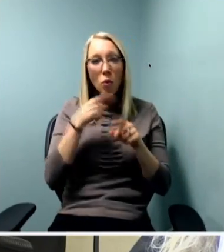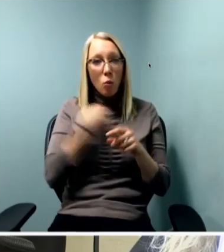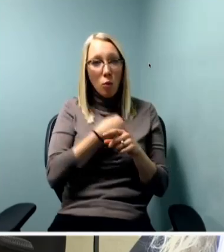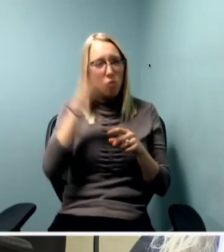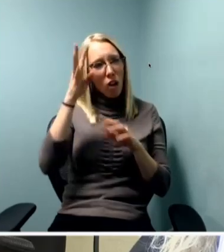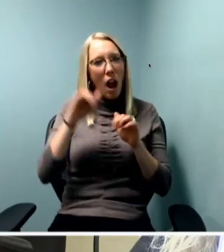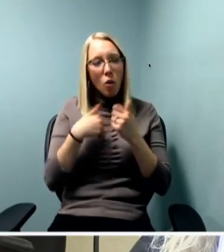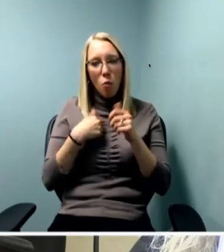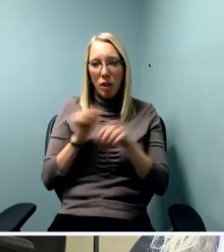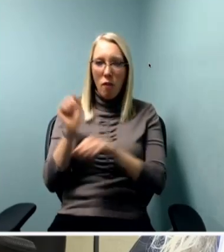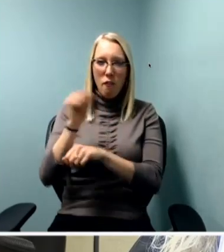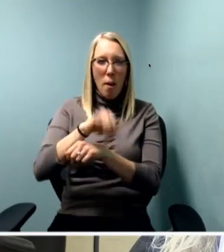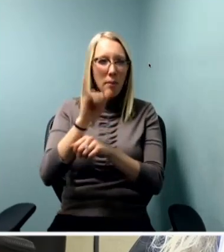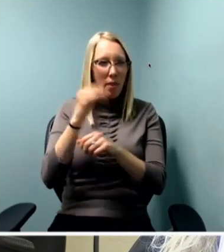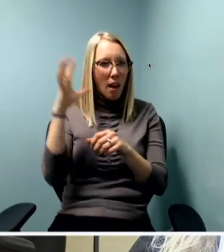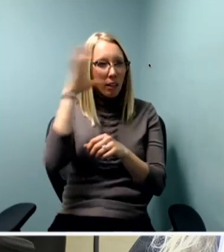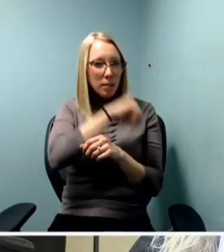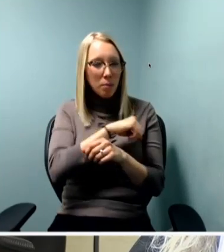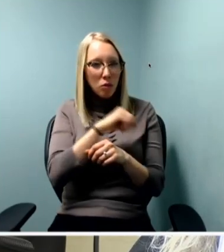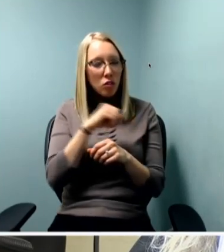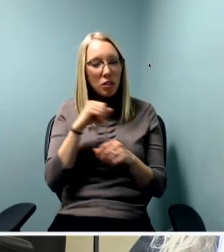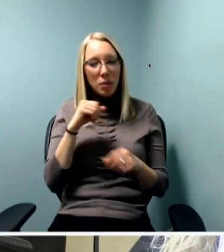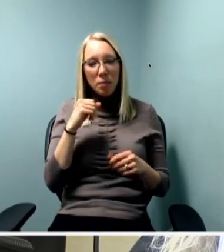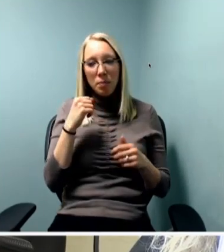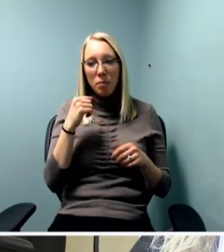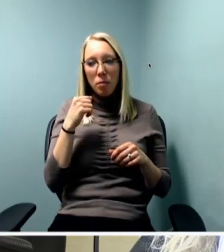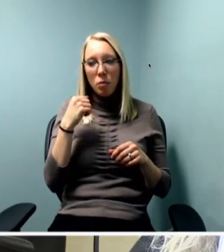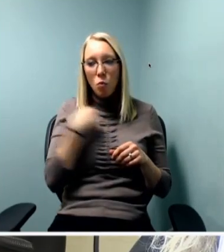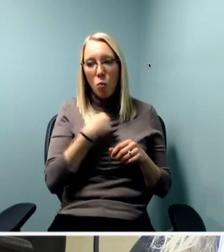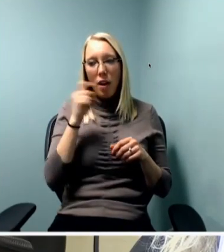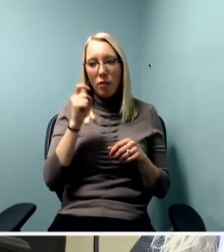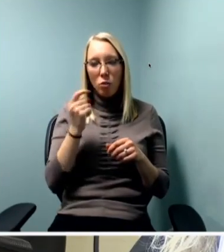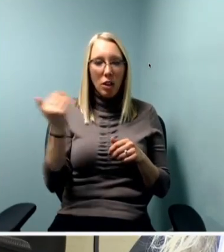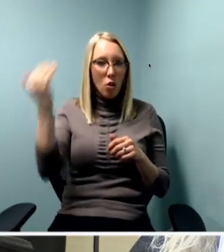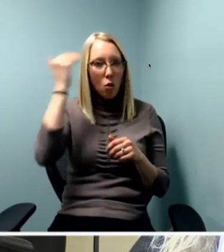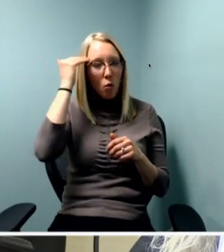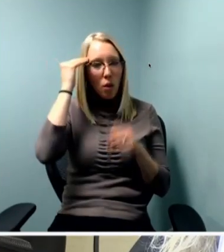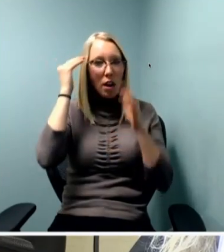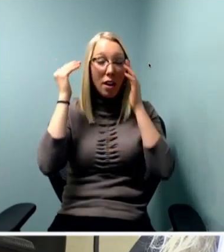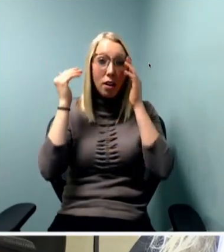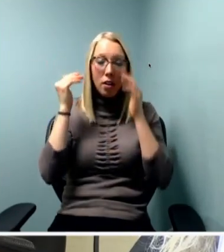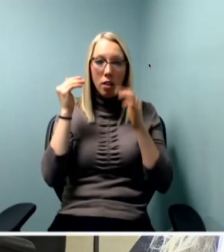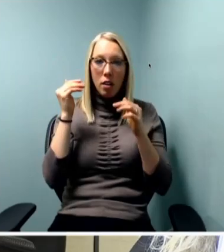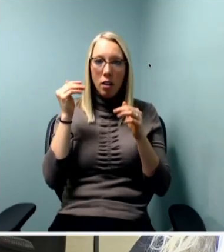you have to be aware that people are not going to meet you where you are.